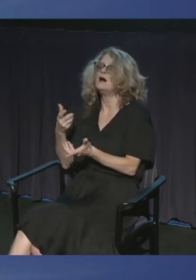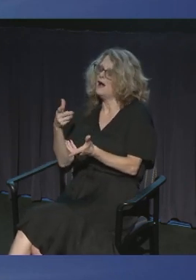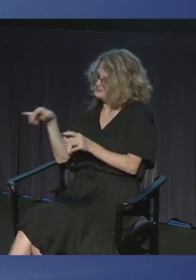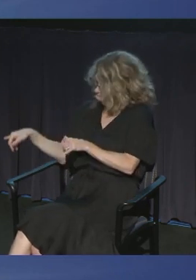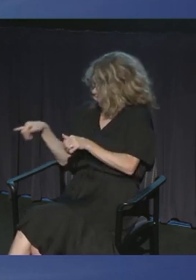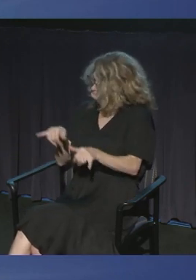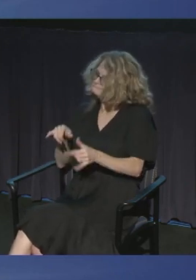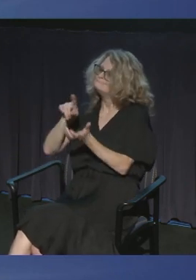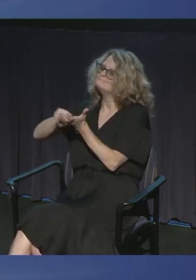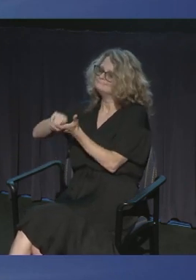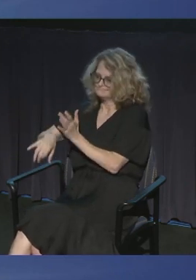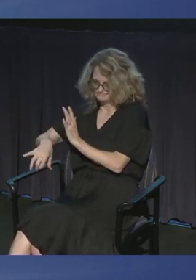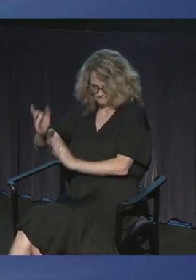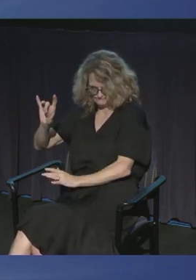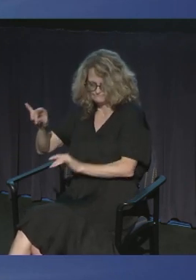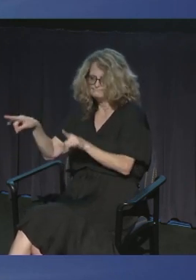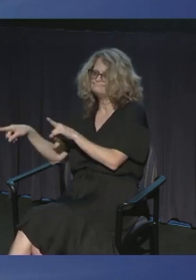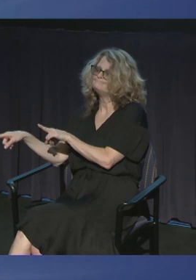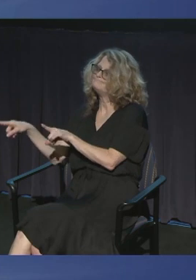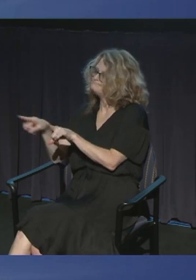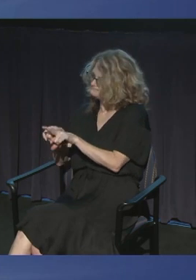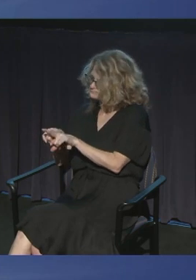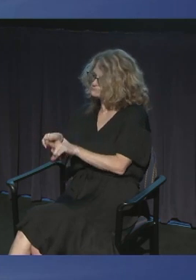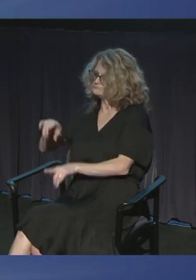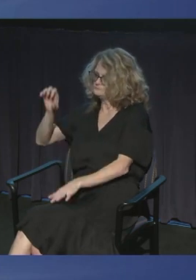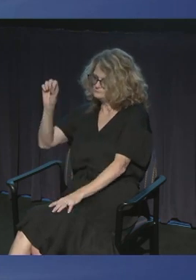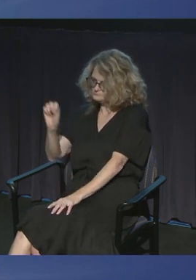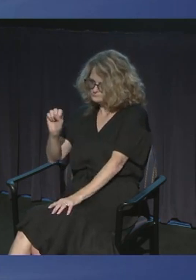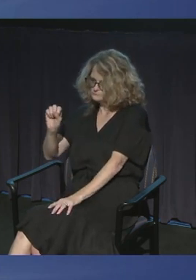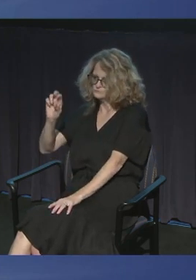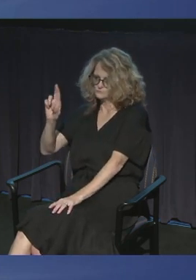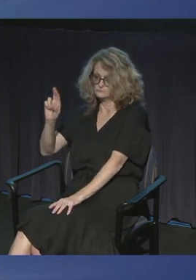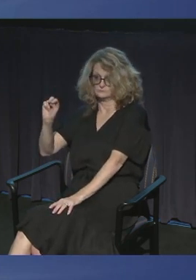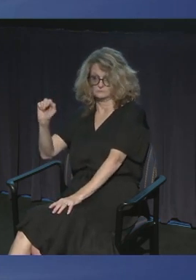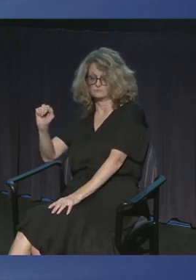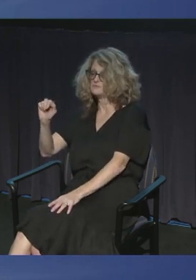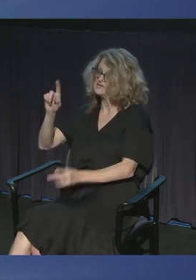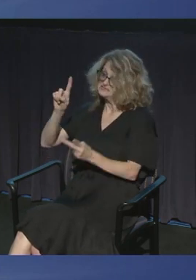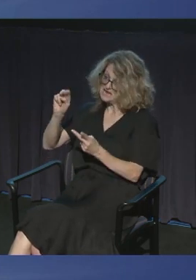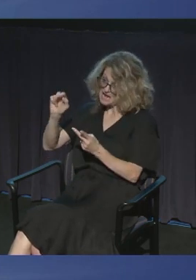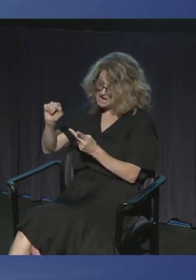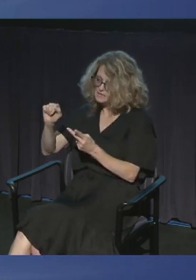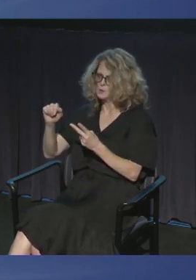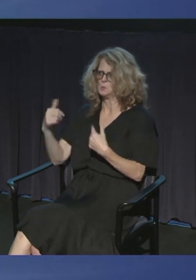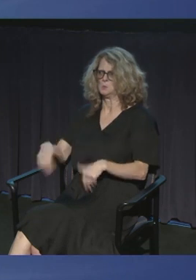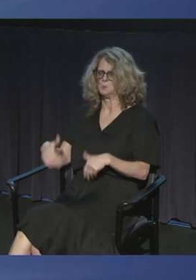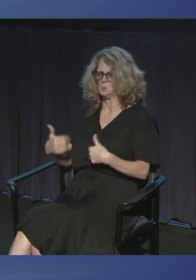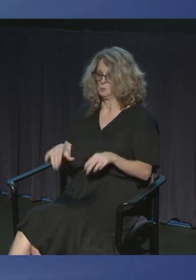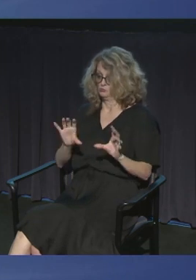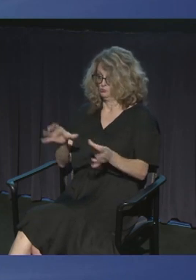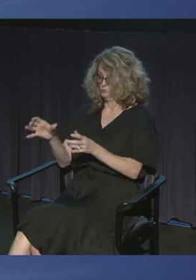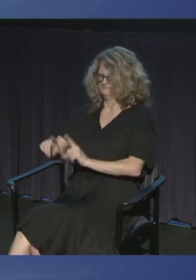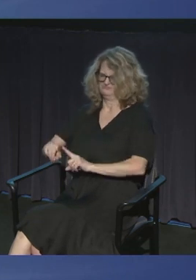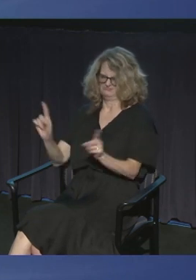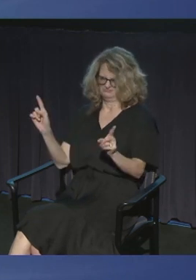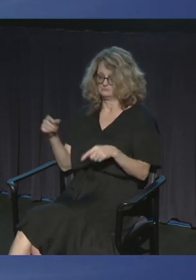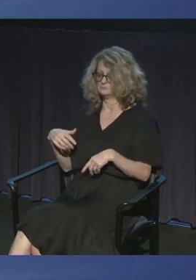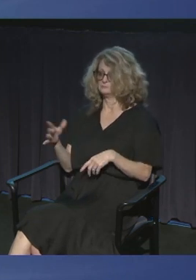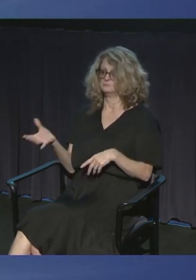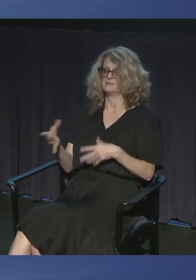WHEN SHE PROFILE THE 16S RNA DNA THERE WAS A MAJOR DIFFERENCE BETWEEN THE TWO